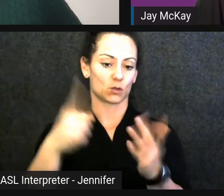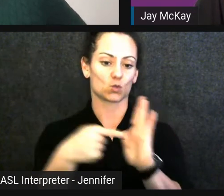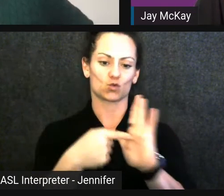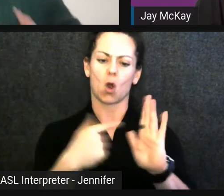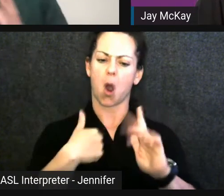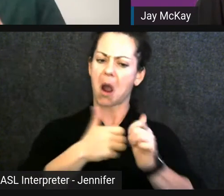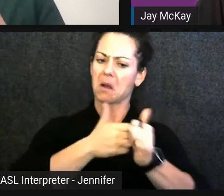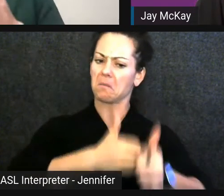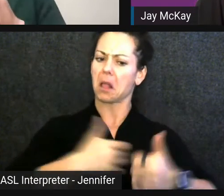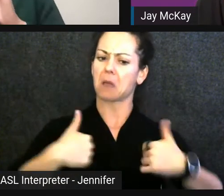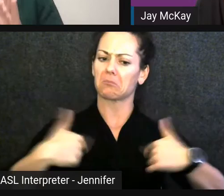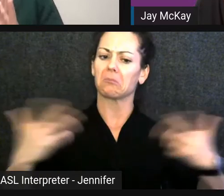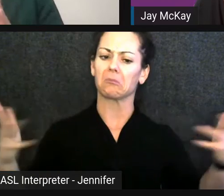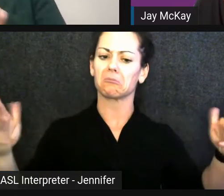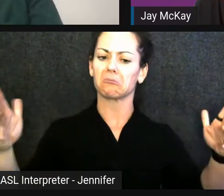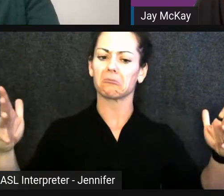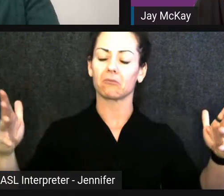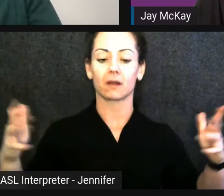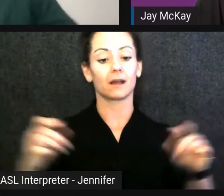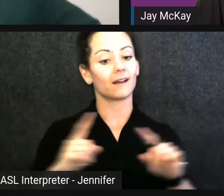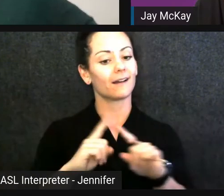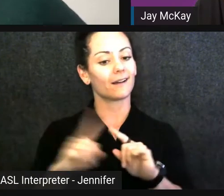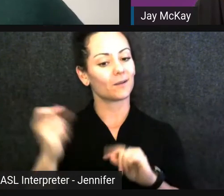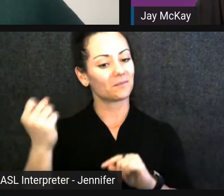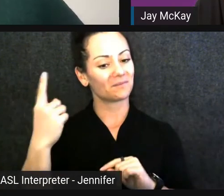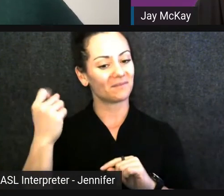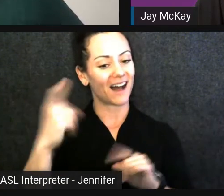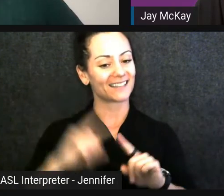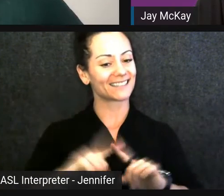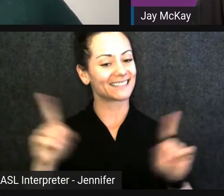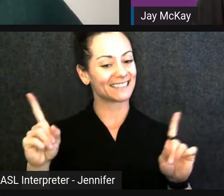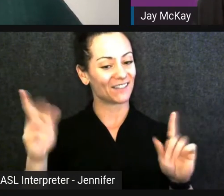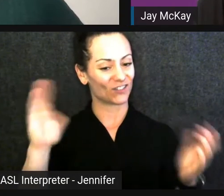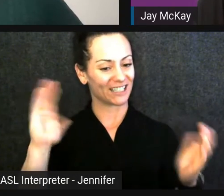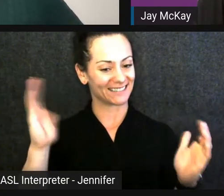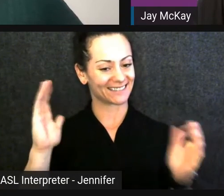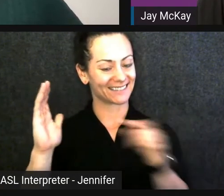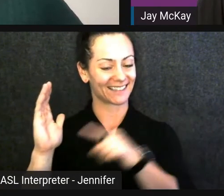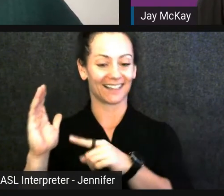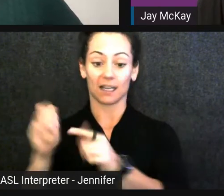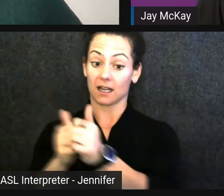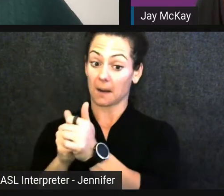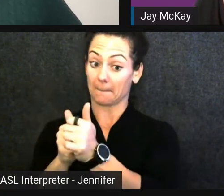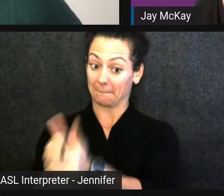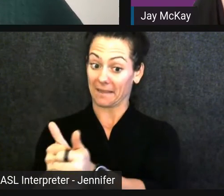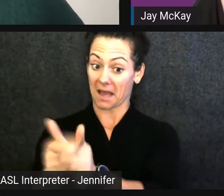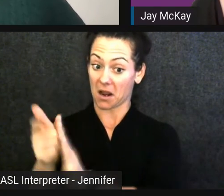There is a huge difference between compliance and accessibility itself. I also know sites which are super accessible,